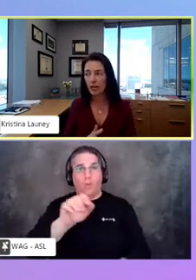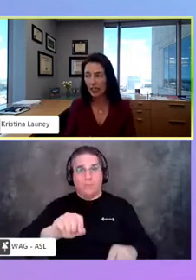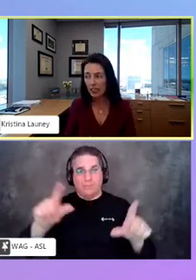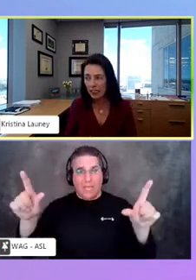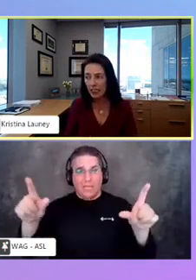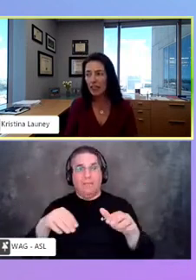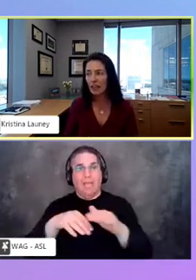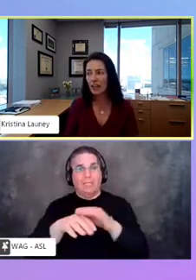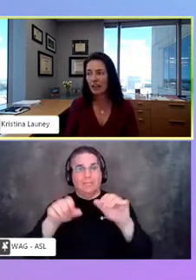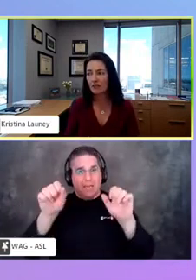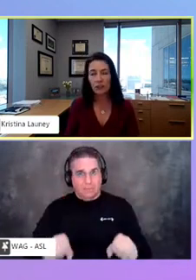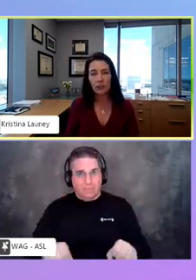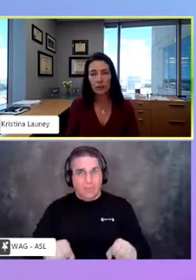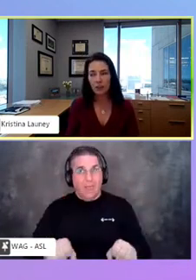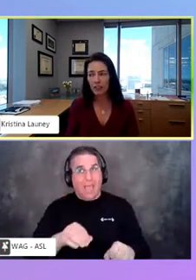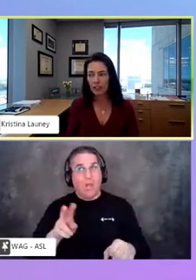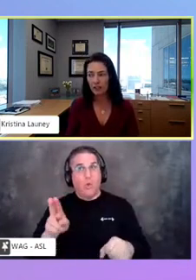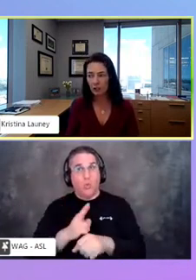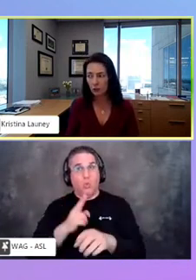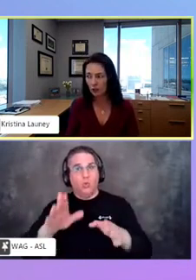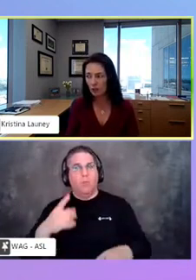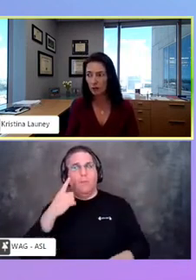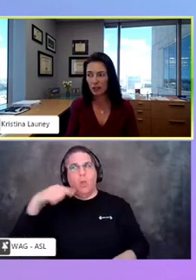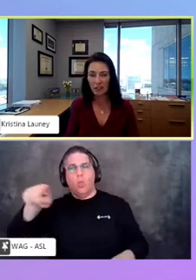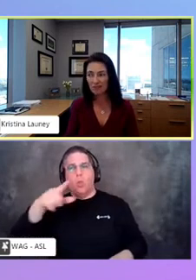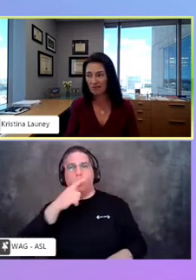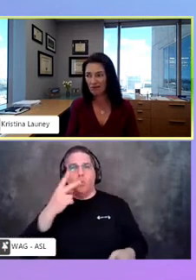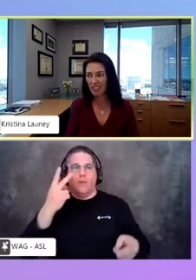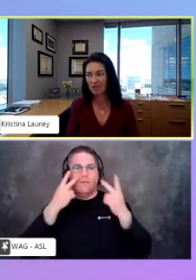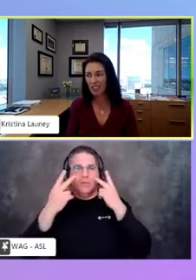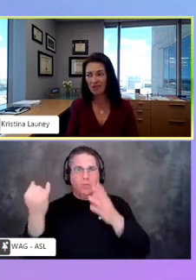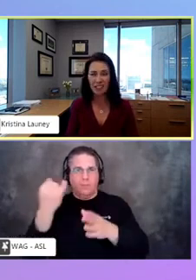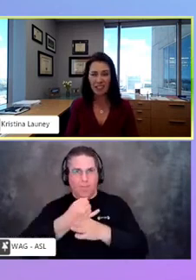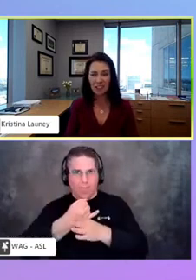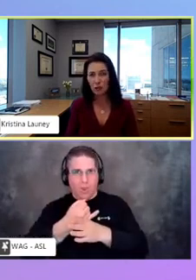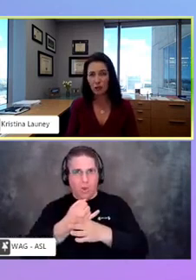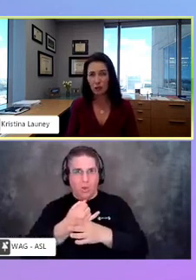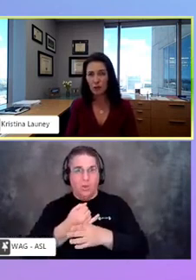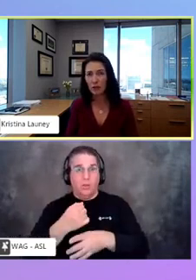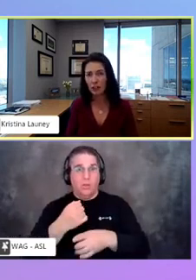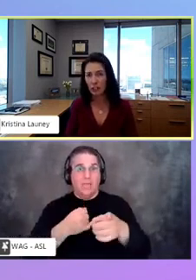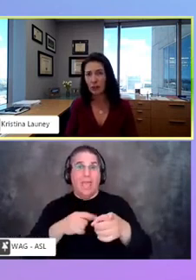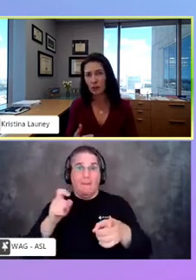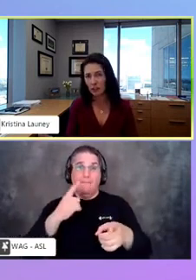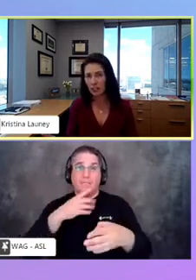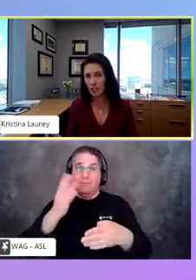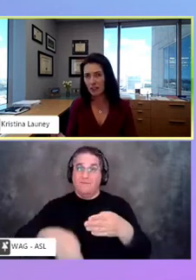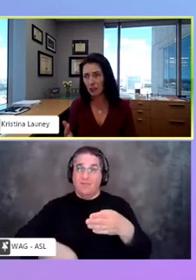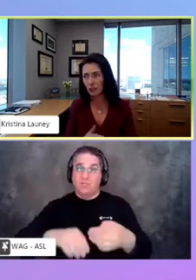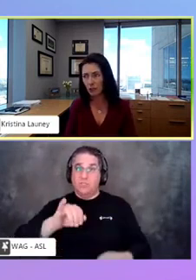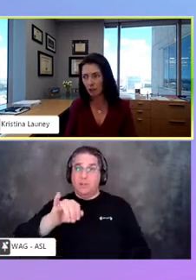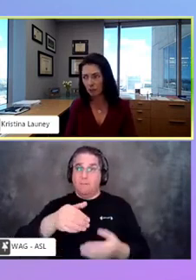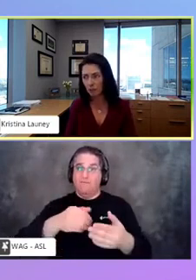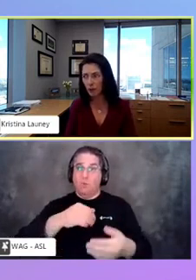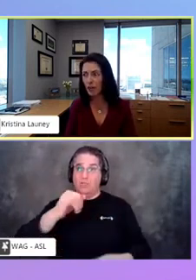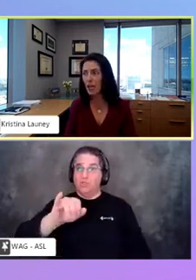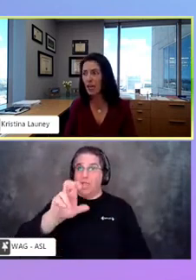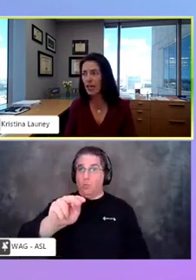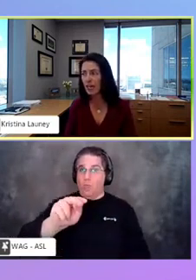court found that there was a violation of the ADA and ordered the website be made accessible and usable